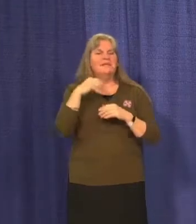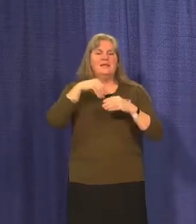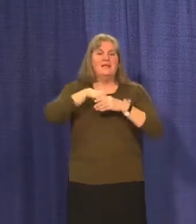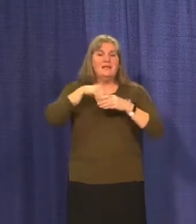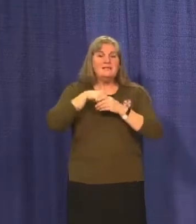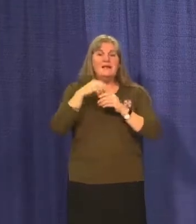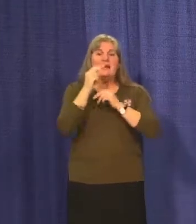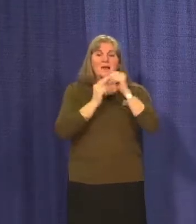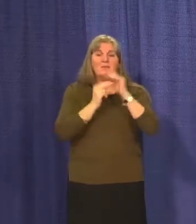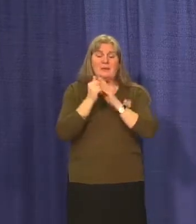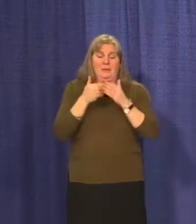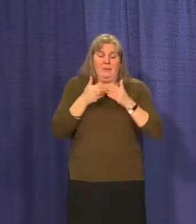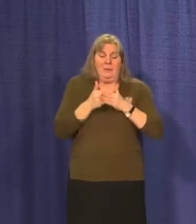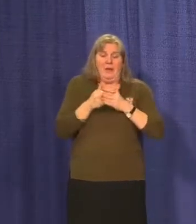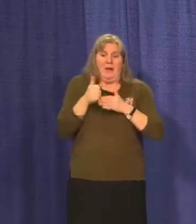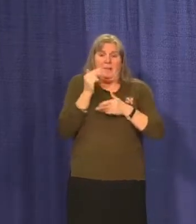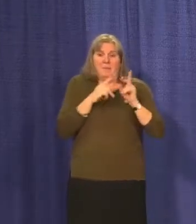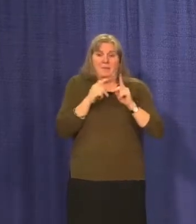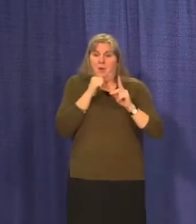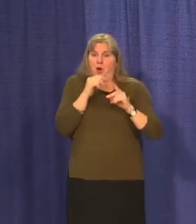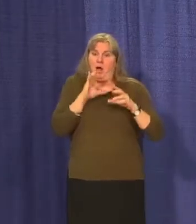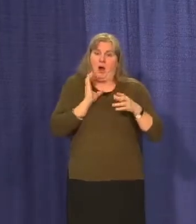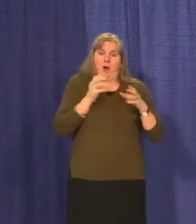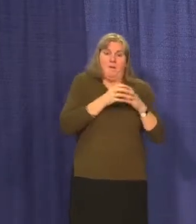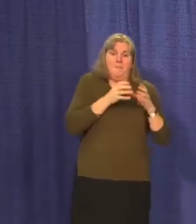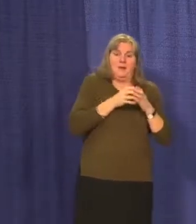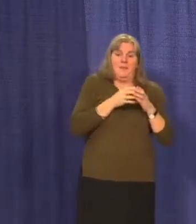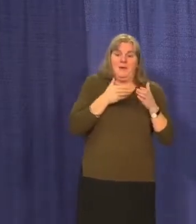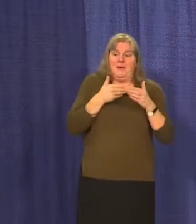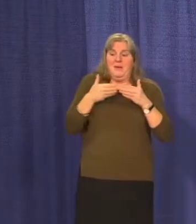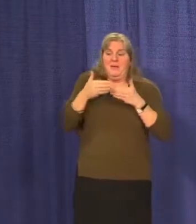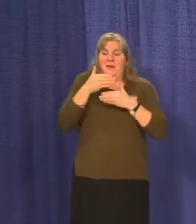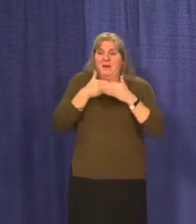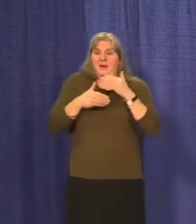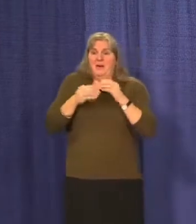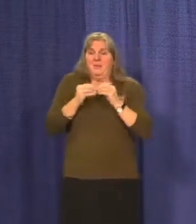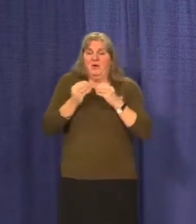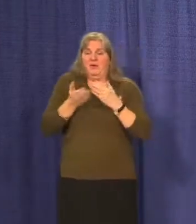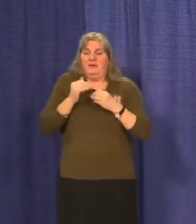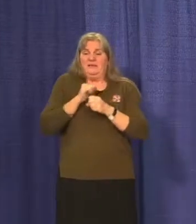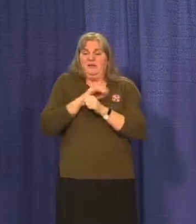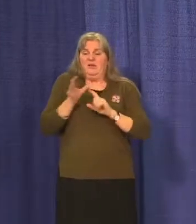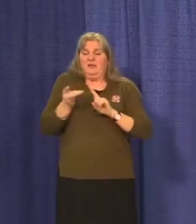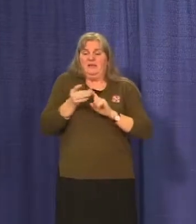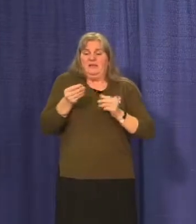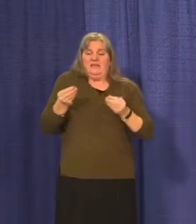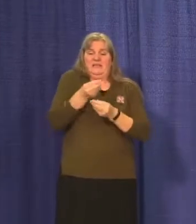And it is inside, particularly when close to others not from our bubble that we can be more susceptible to COVID-19